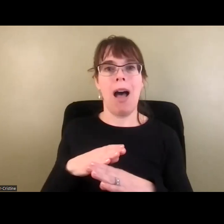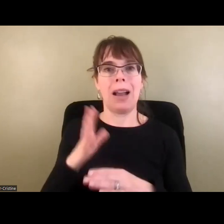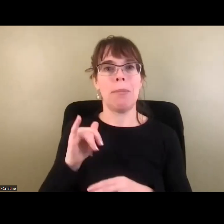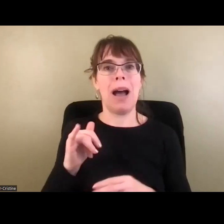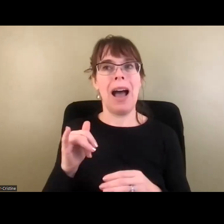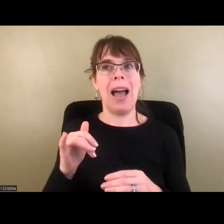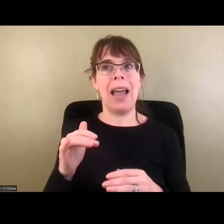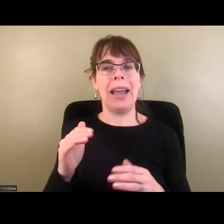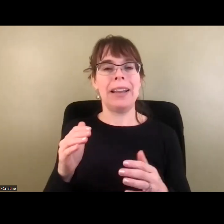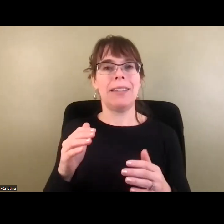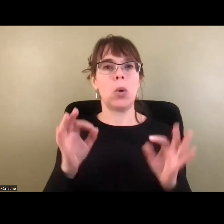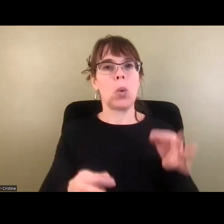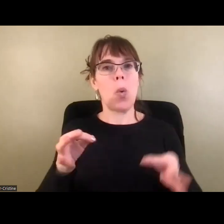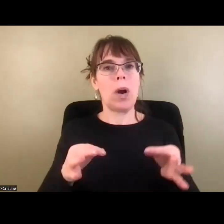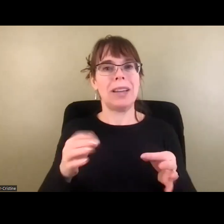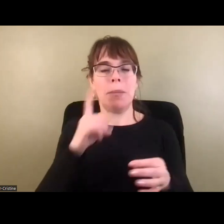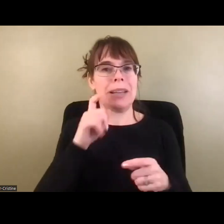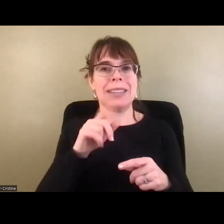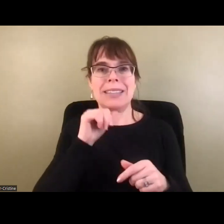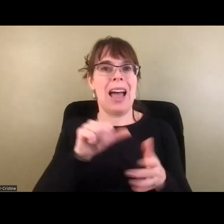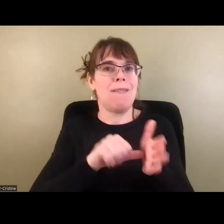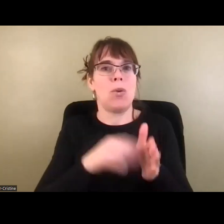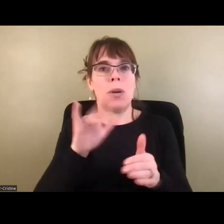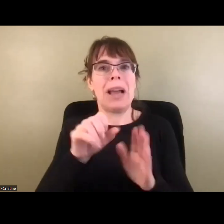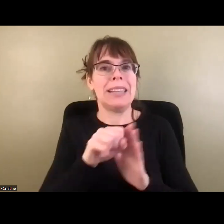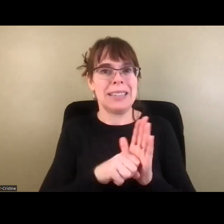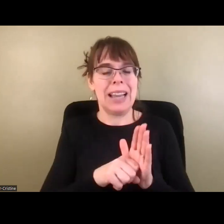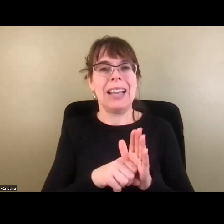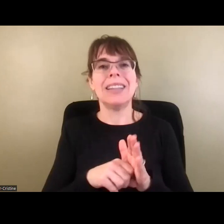because it's not enforced by the state. It's enforced by individuals. So it